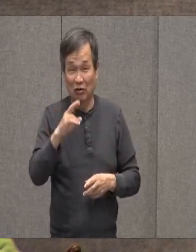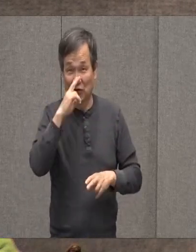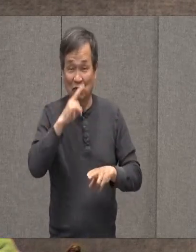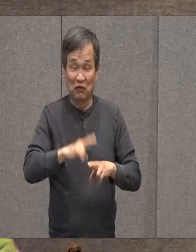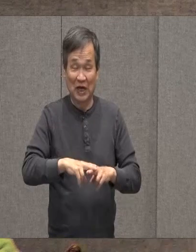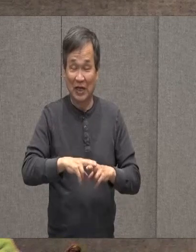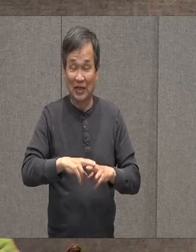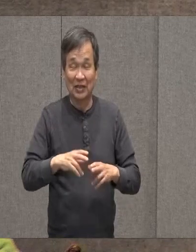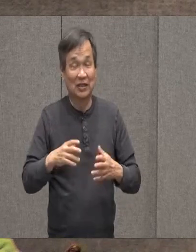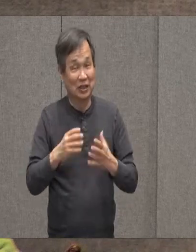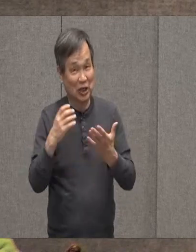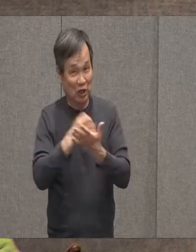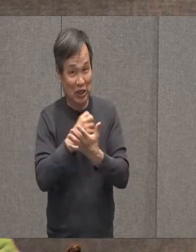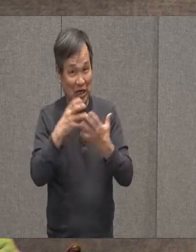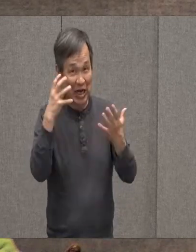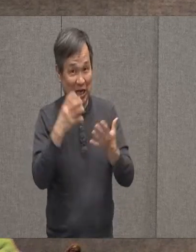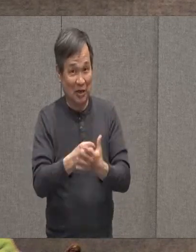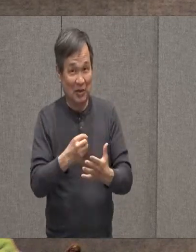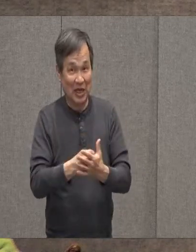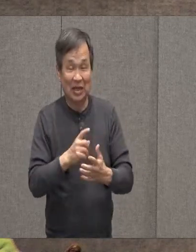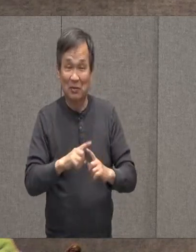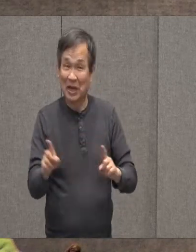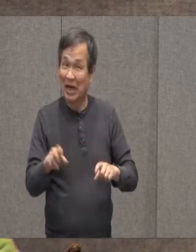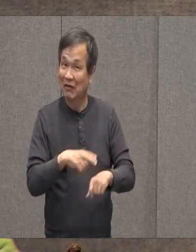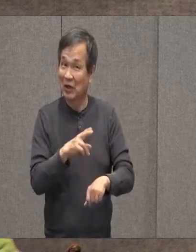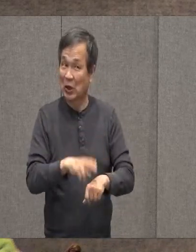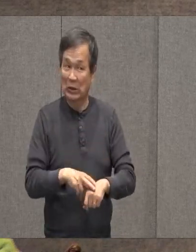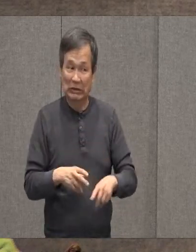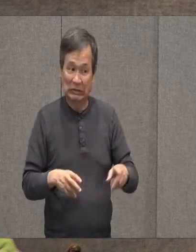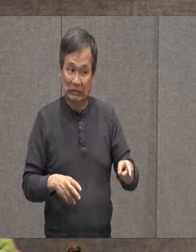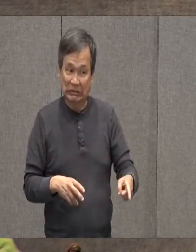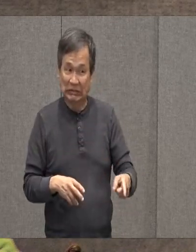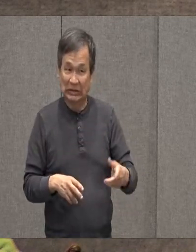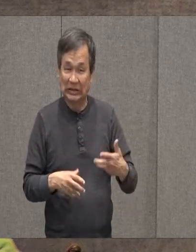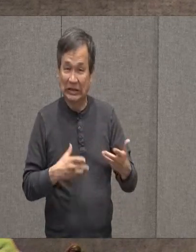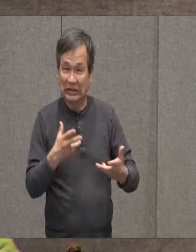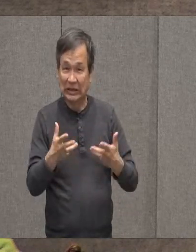Of course you may not enjoy taming badly behaved ogres